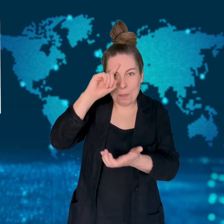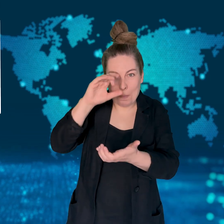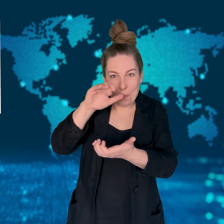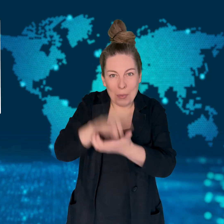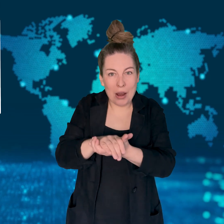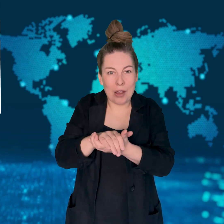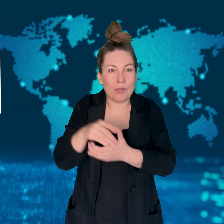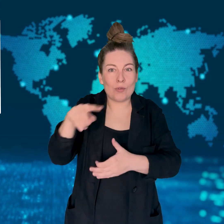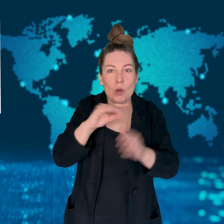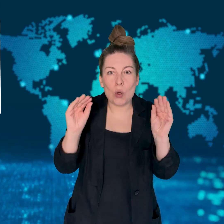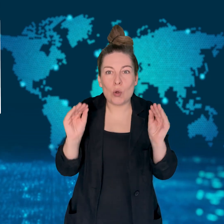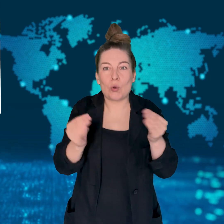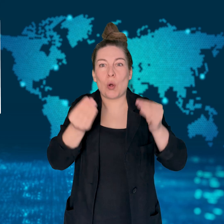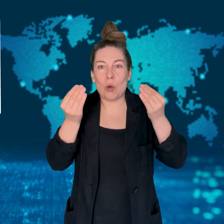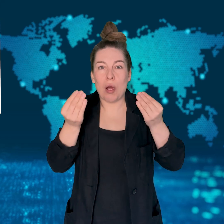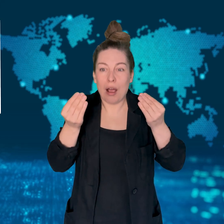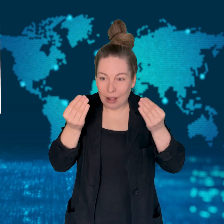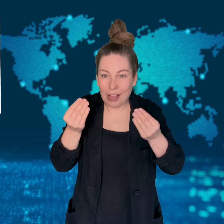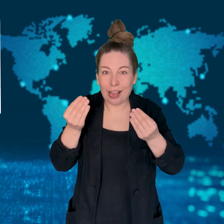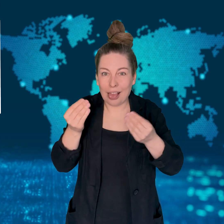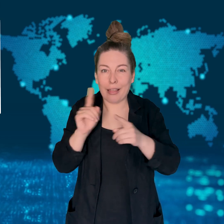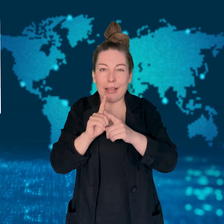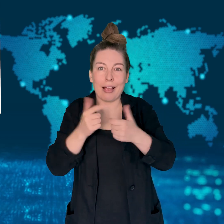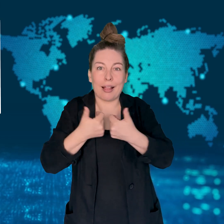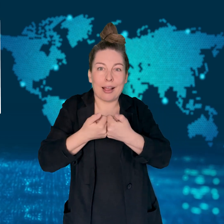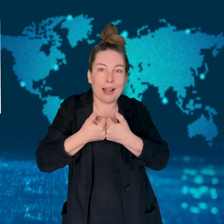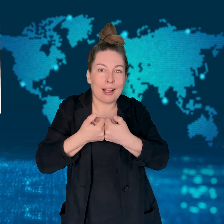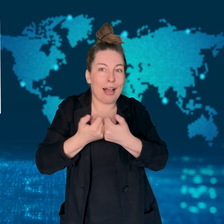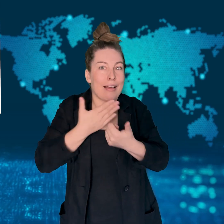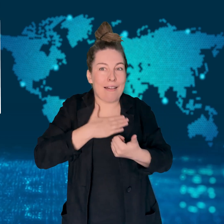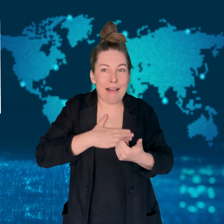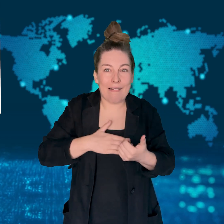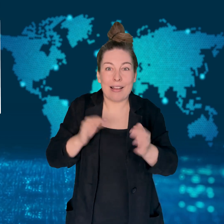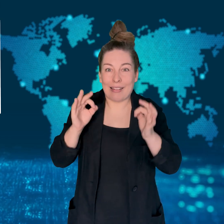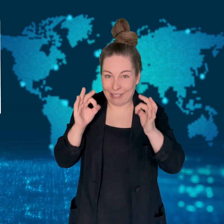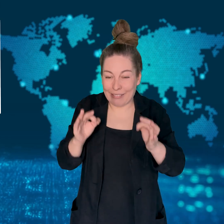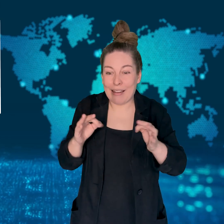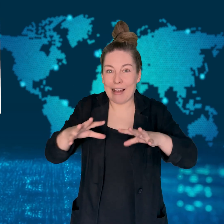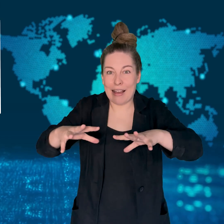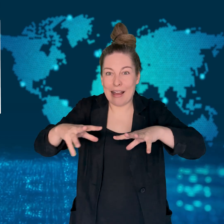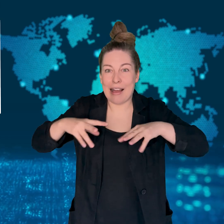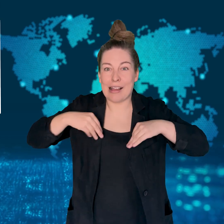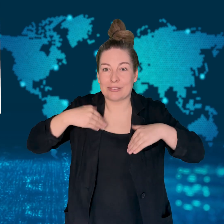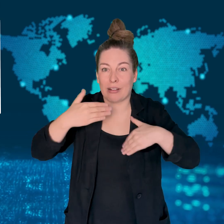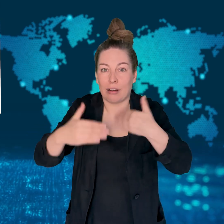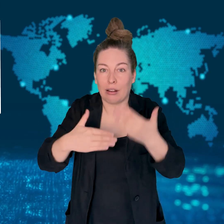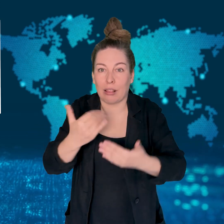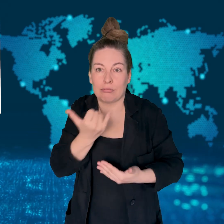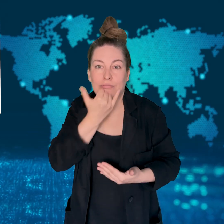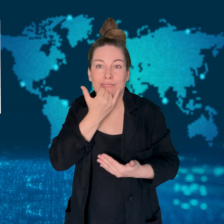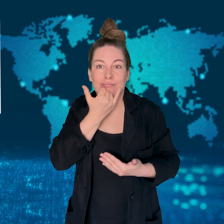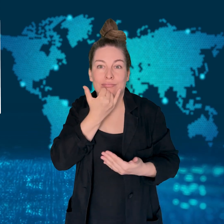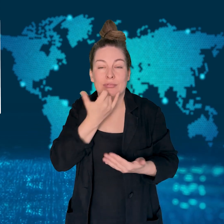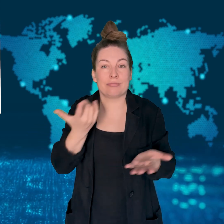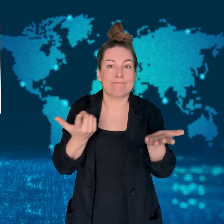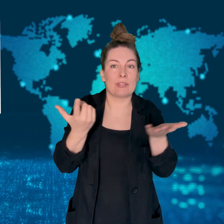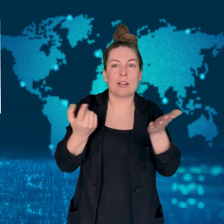Presuming the perpetrator to be a possible romantic interest, the victim agrees.